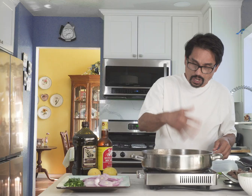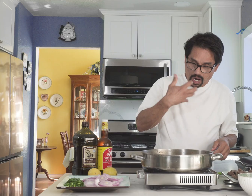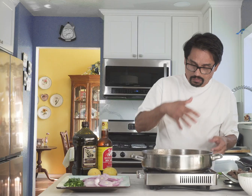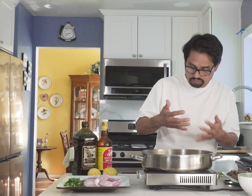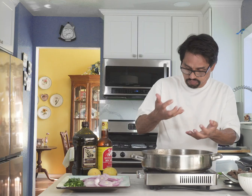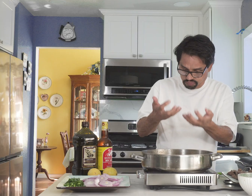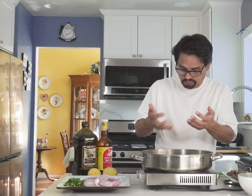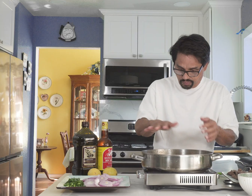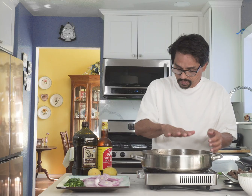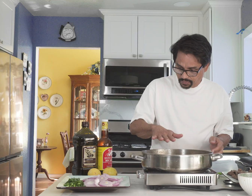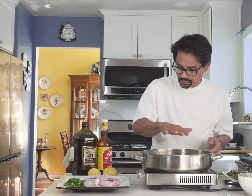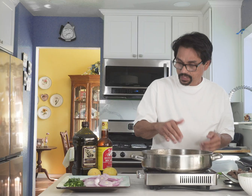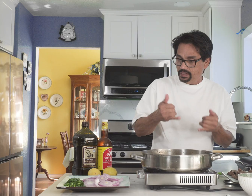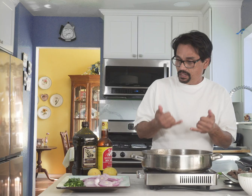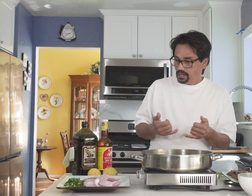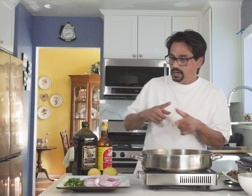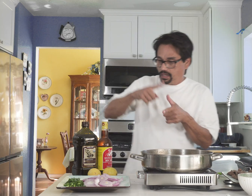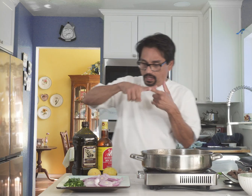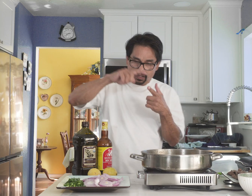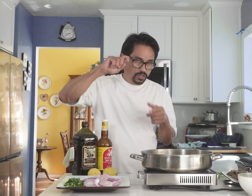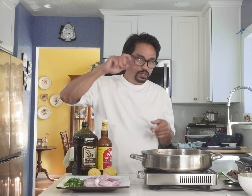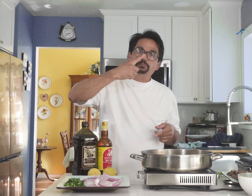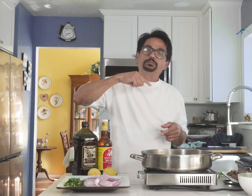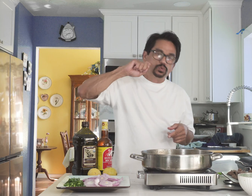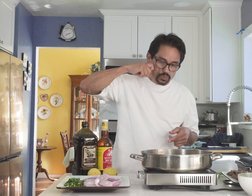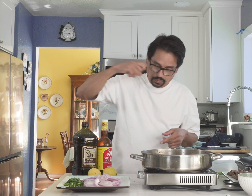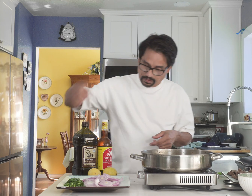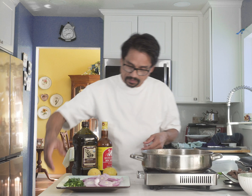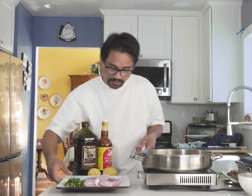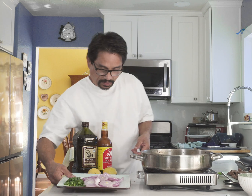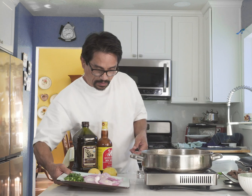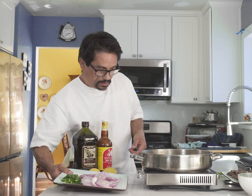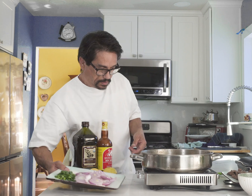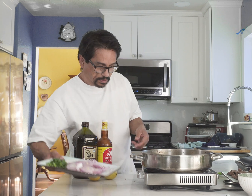Wait for the pan to heat up Then add the red onions